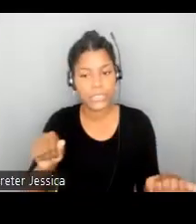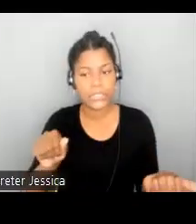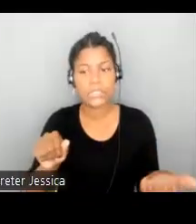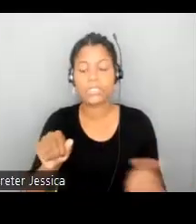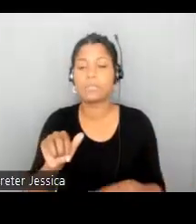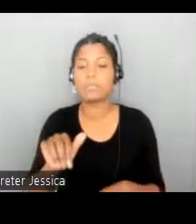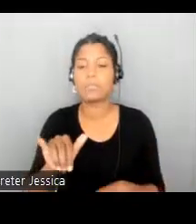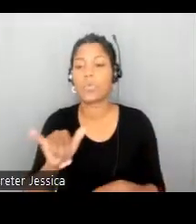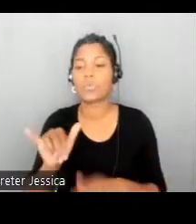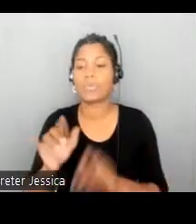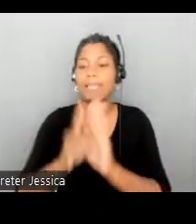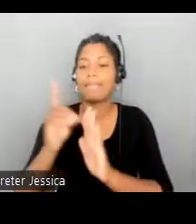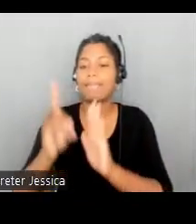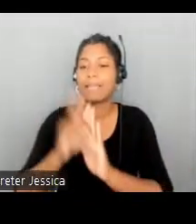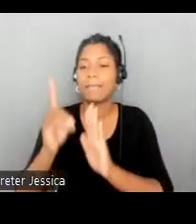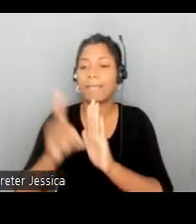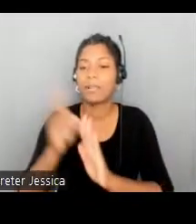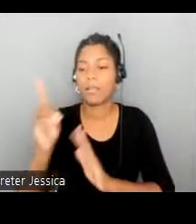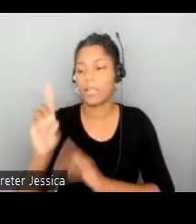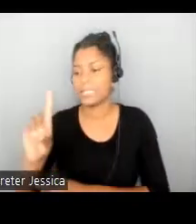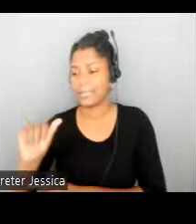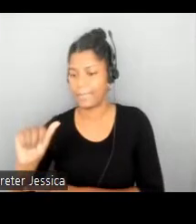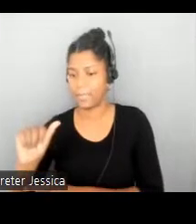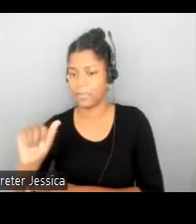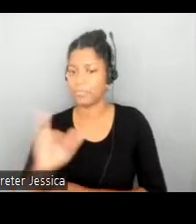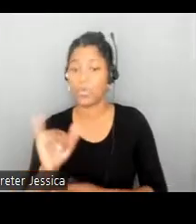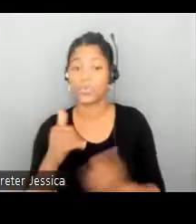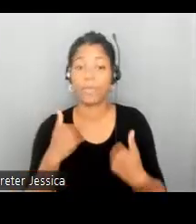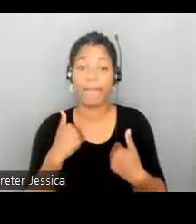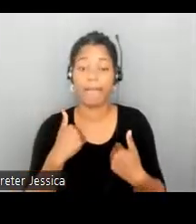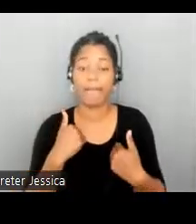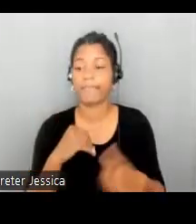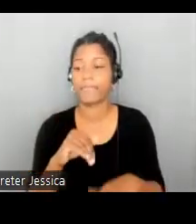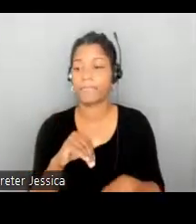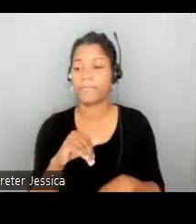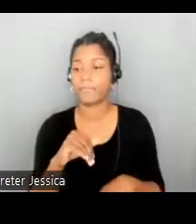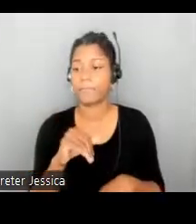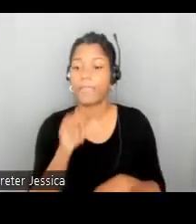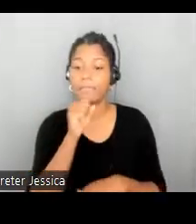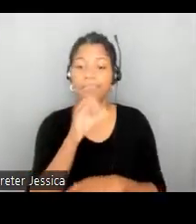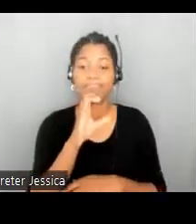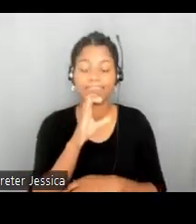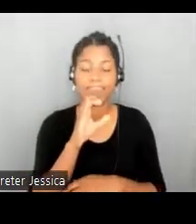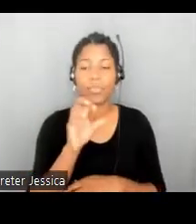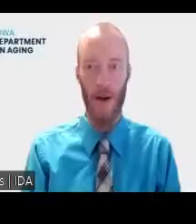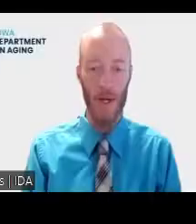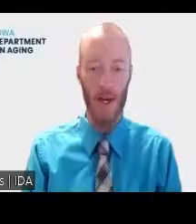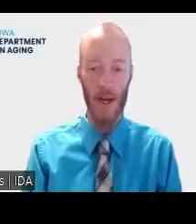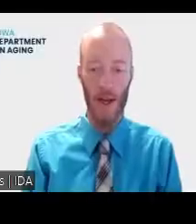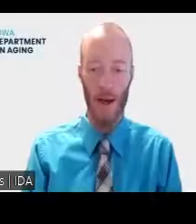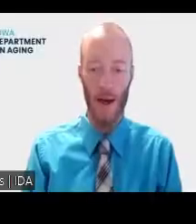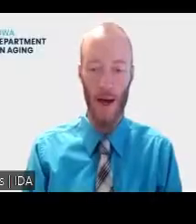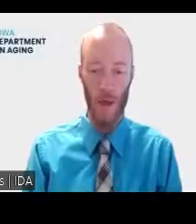consumers. We also have an Elderly Waiver, which kind of covers a lot of the similar services as